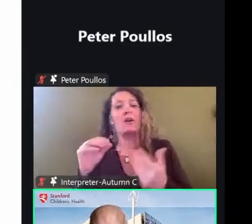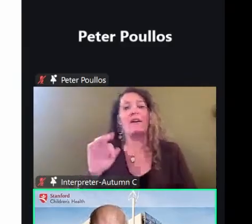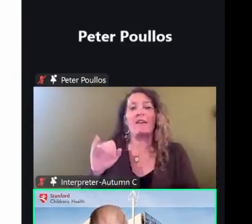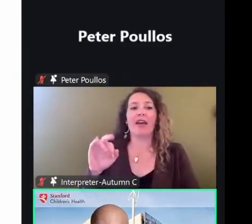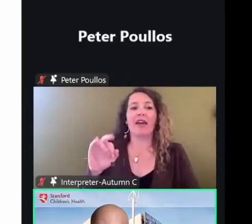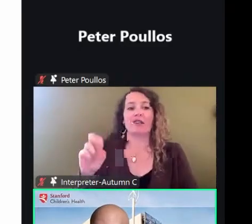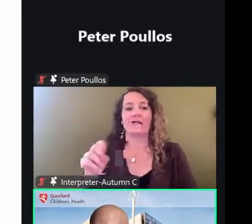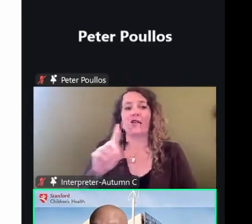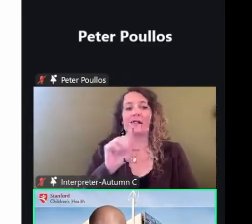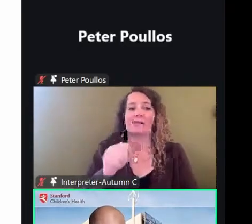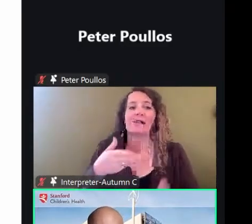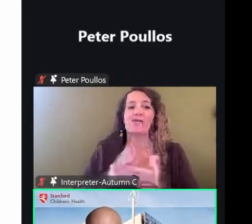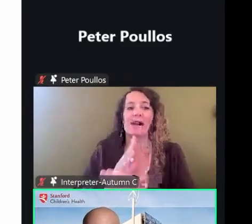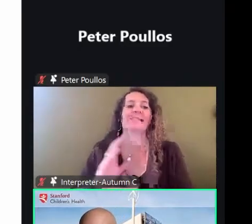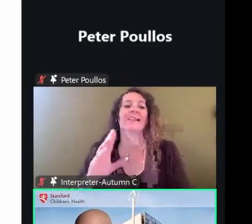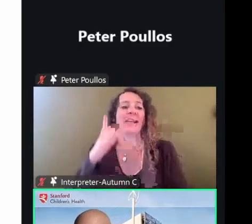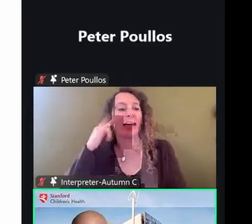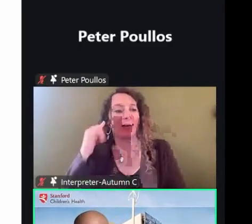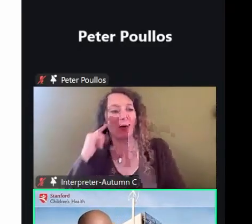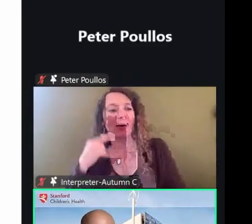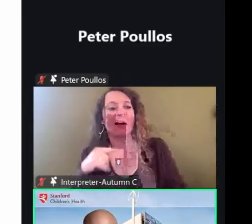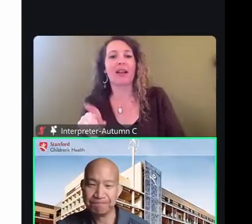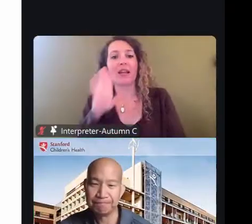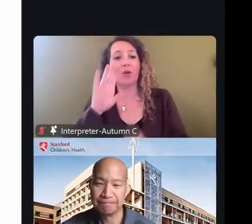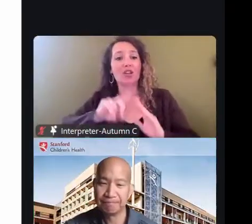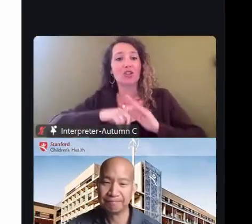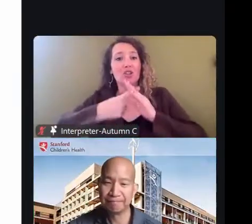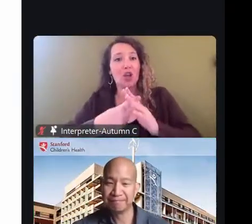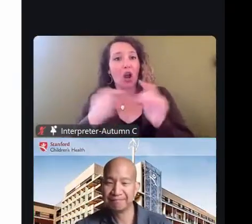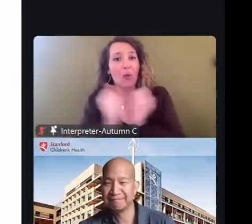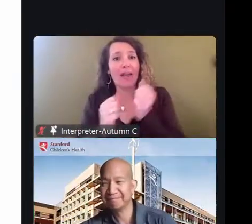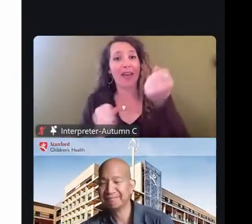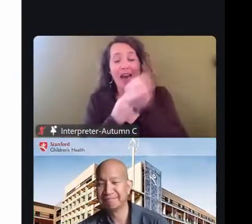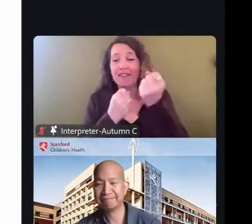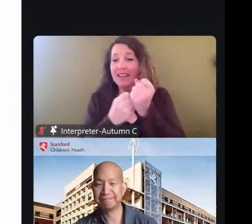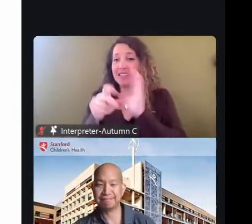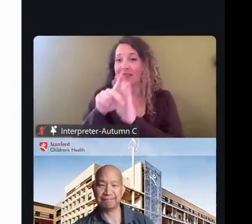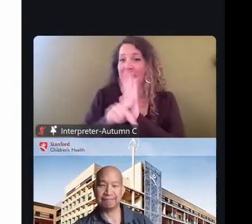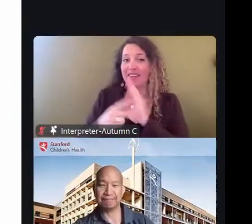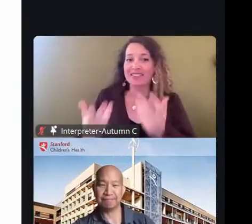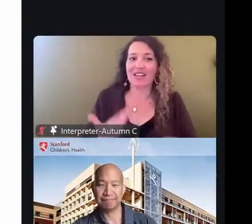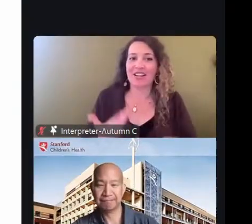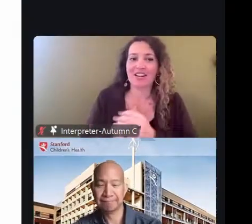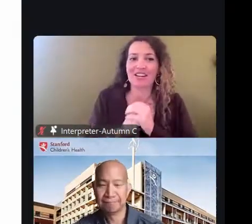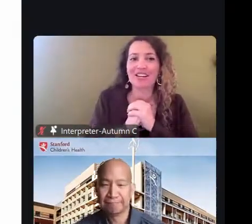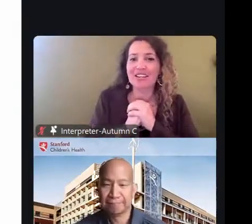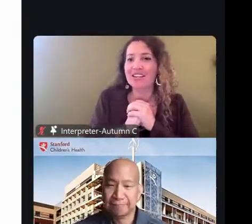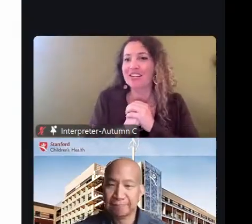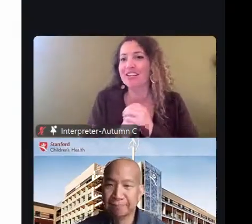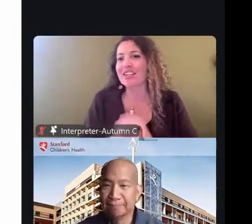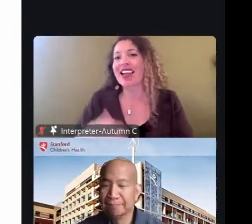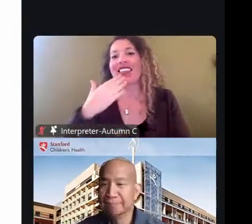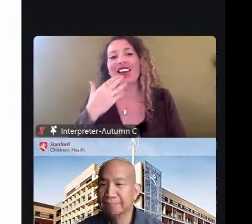on advocacy and policy. Fantastic. Thank you so much, Ken, and thank you all for having me.